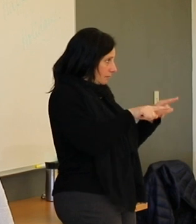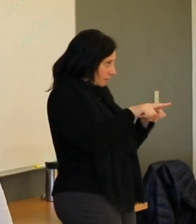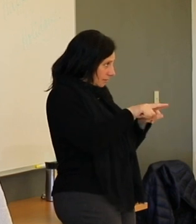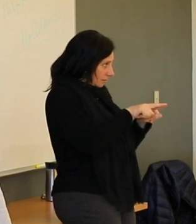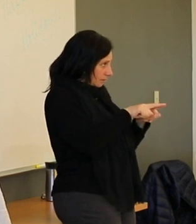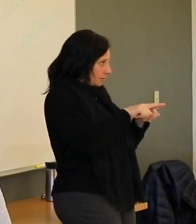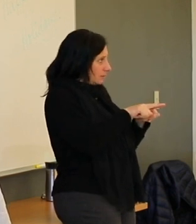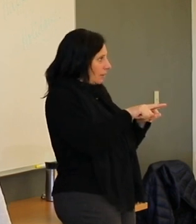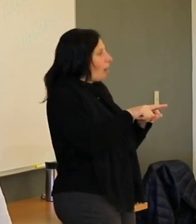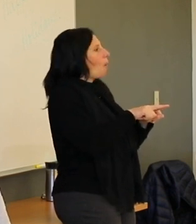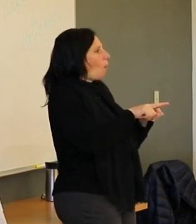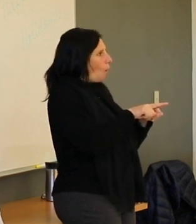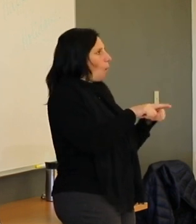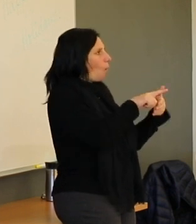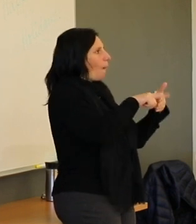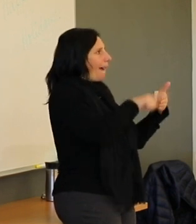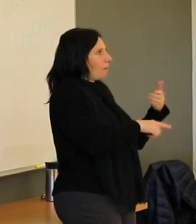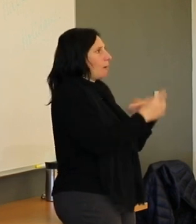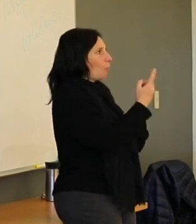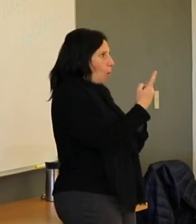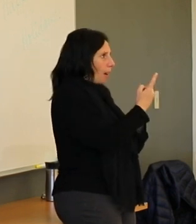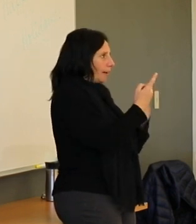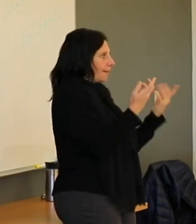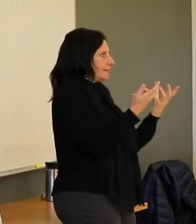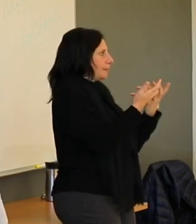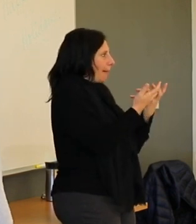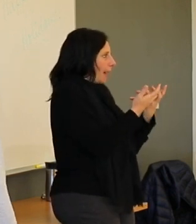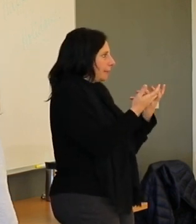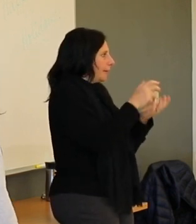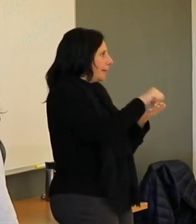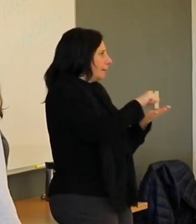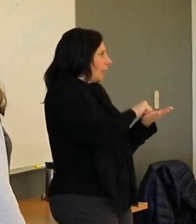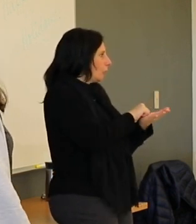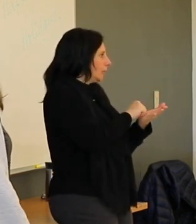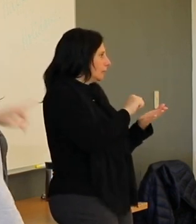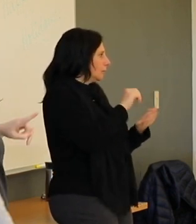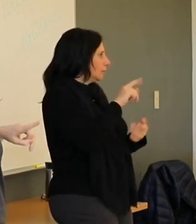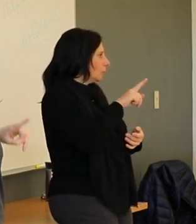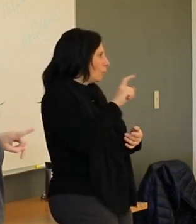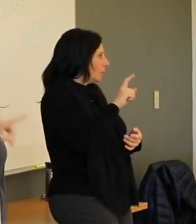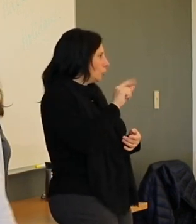it's outcome one I'm mapping it to accounting. 120 this part is important.